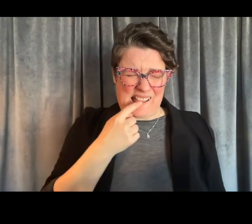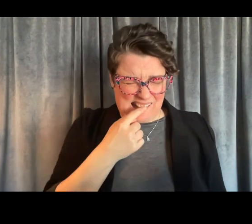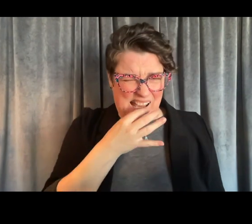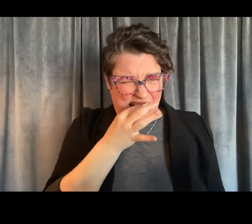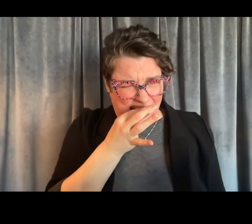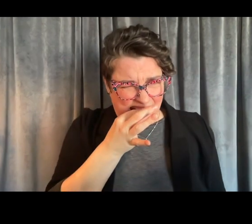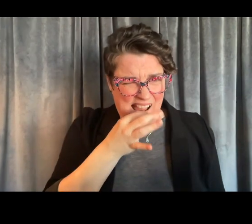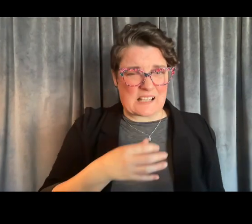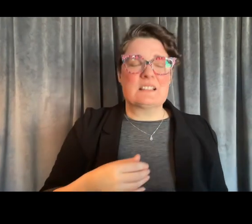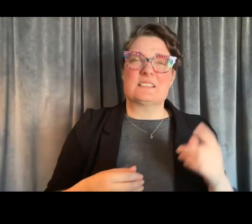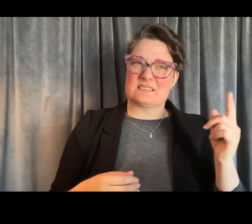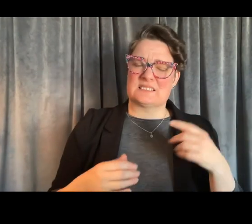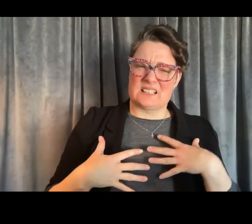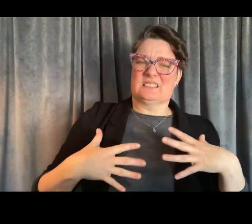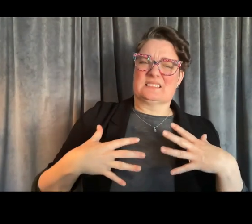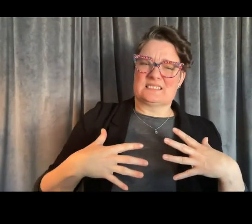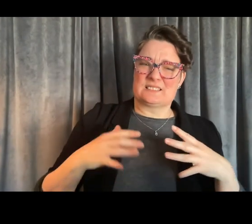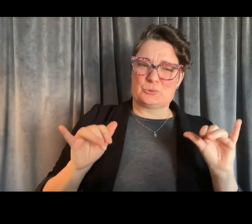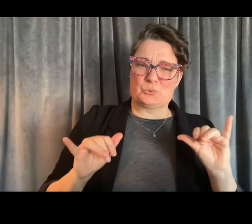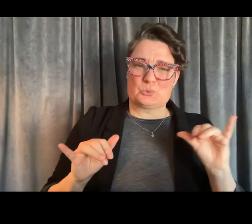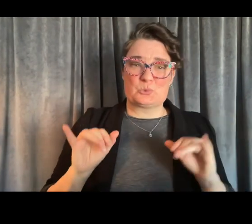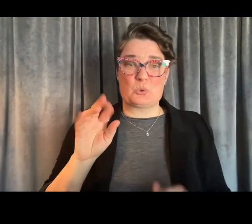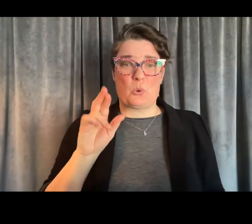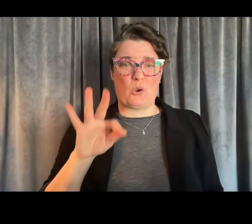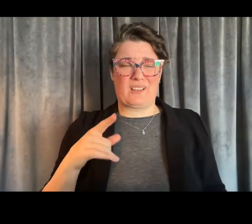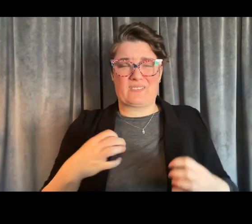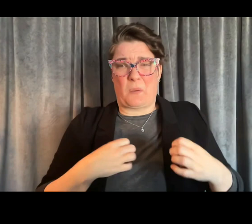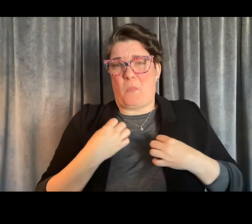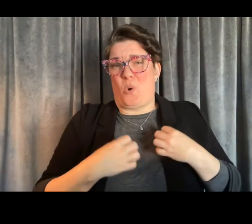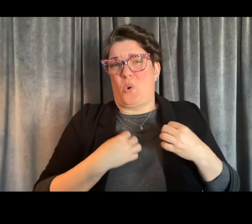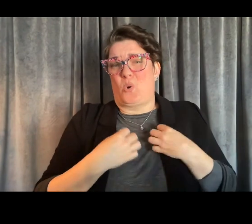It's kind of jarring. Or if you're having a really emotional experience and then you